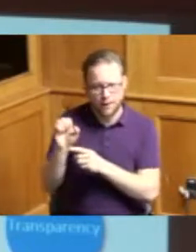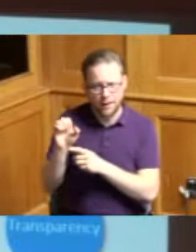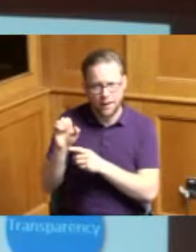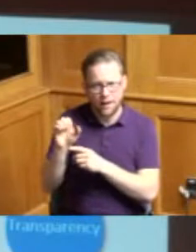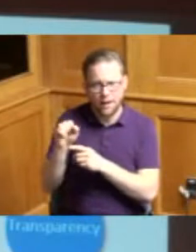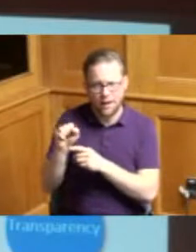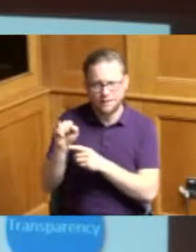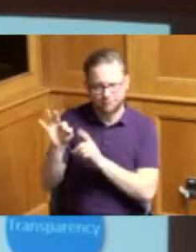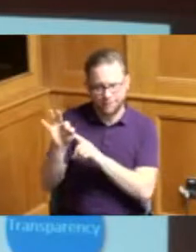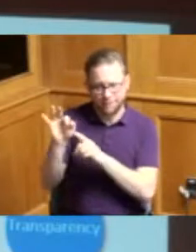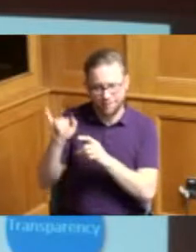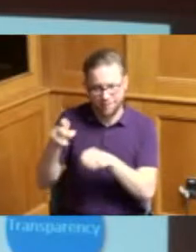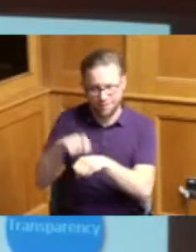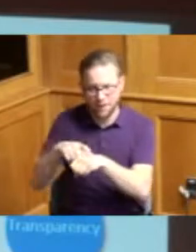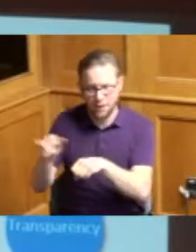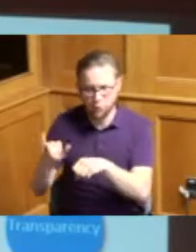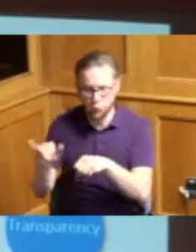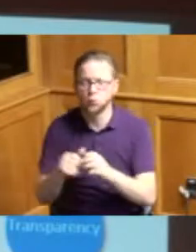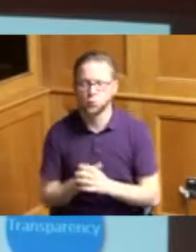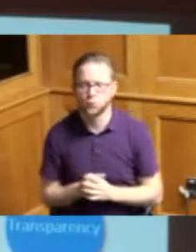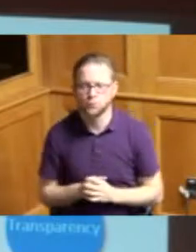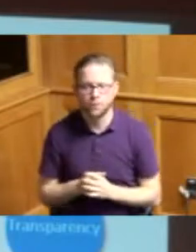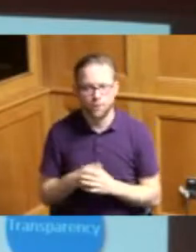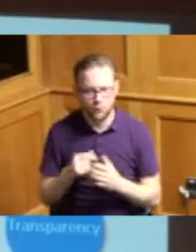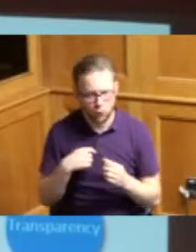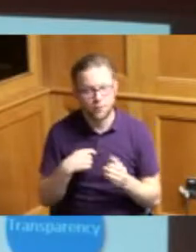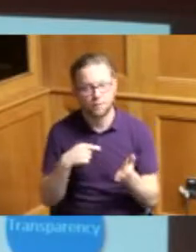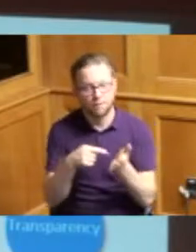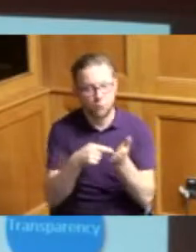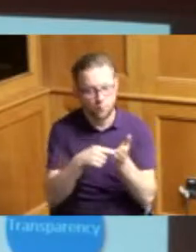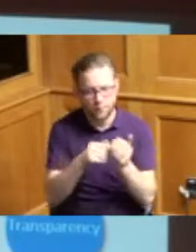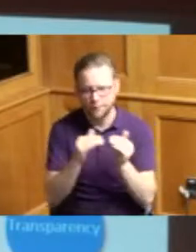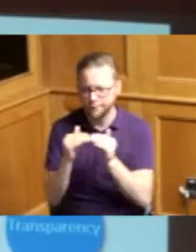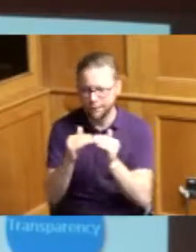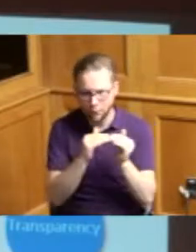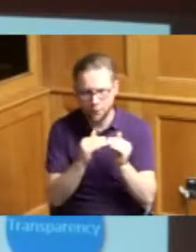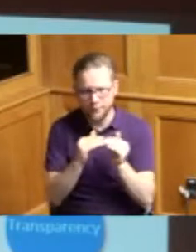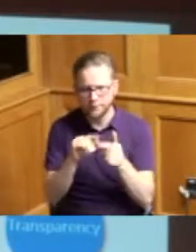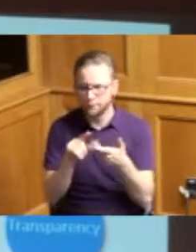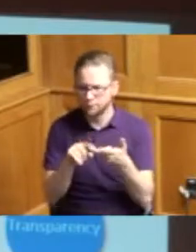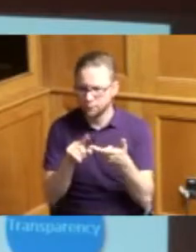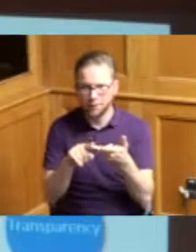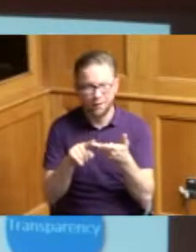a transparency affordability equity and the fact that this really is potentially more of a regional